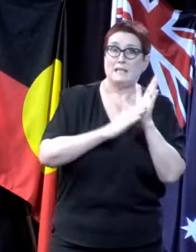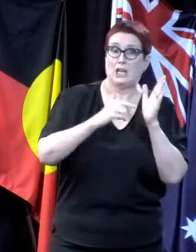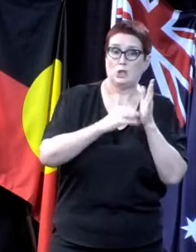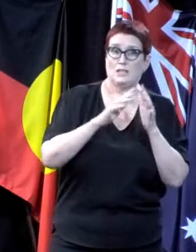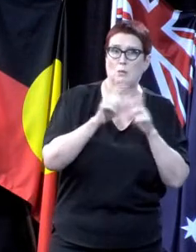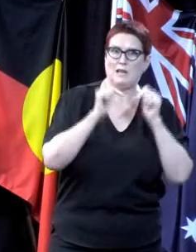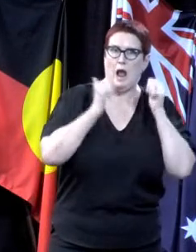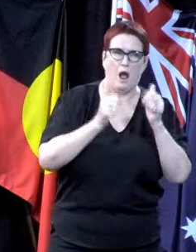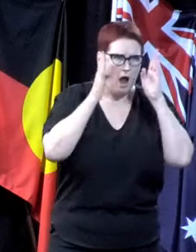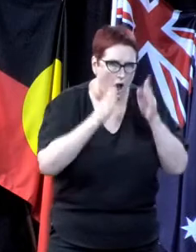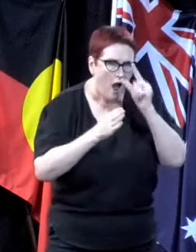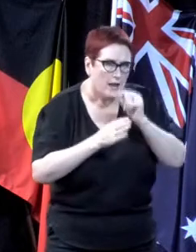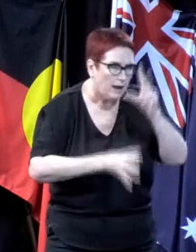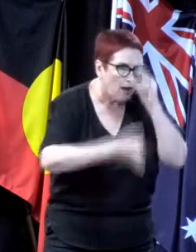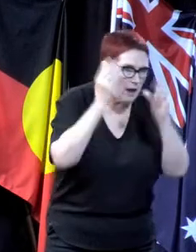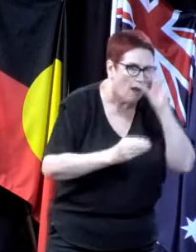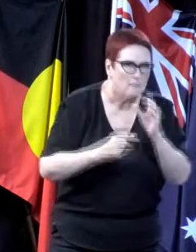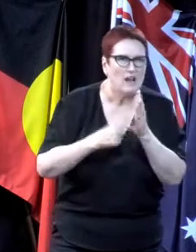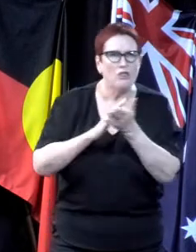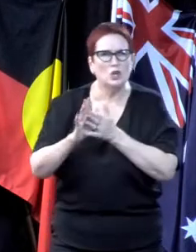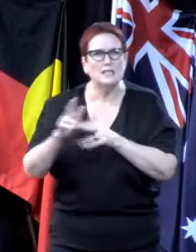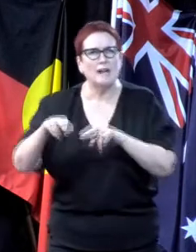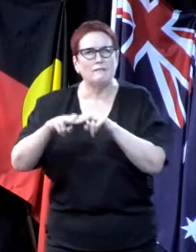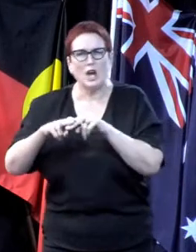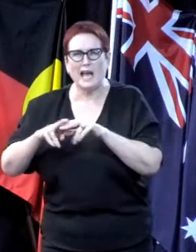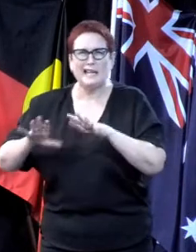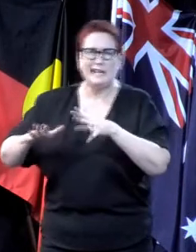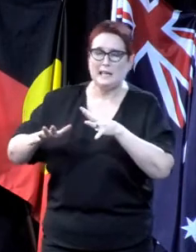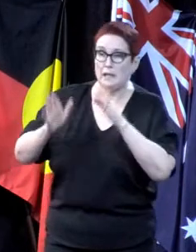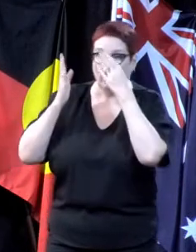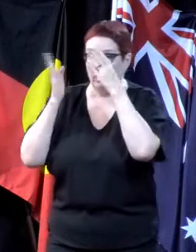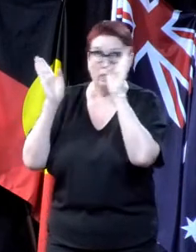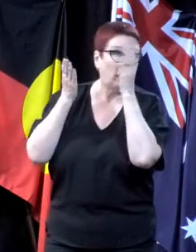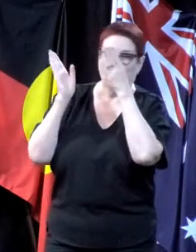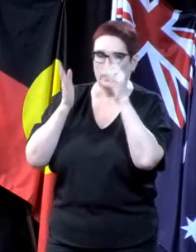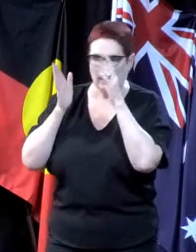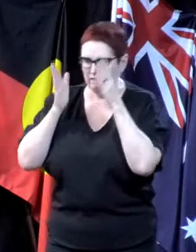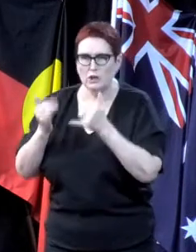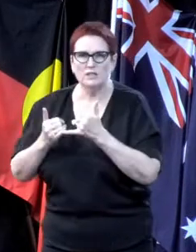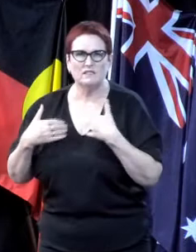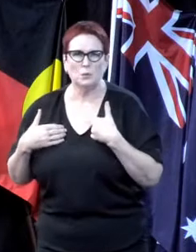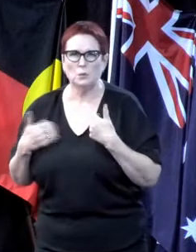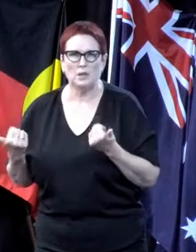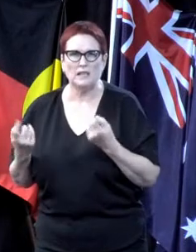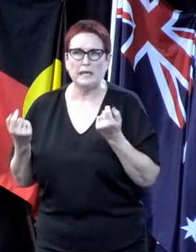and then, towards the end of the week, that they would not be able to focus - are easily distracted.